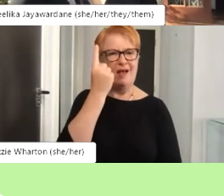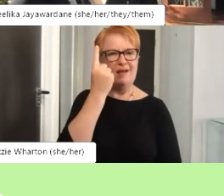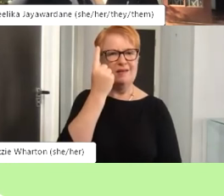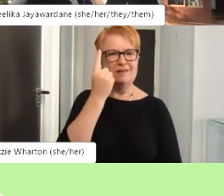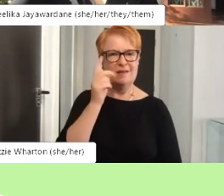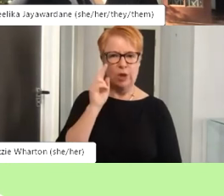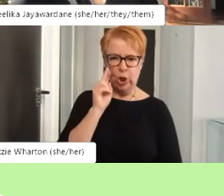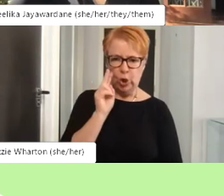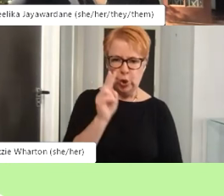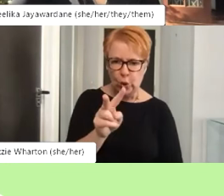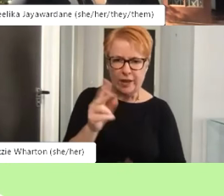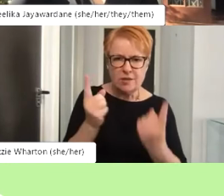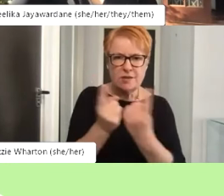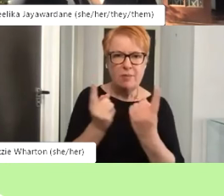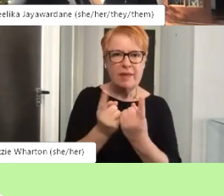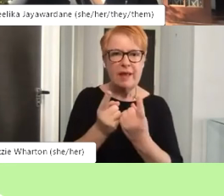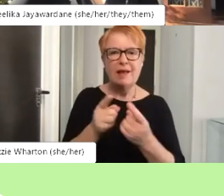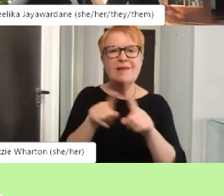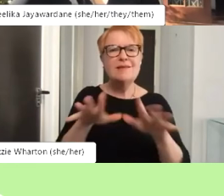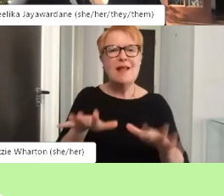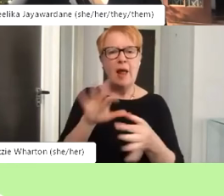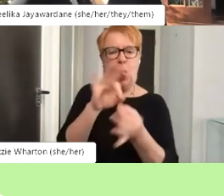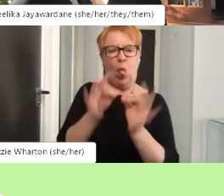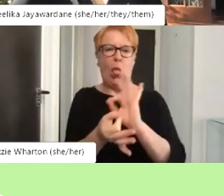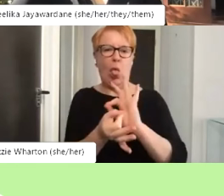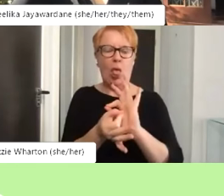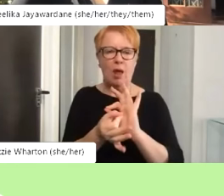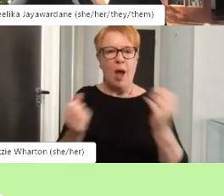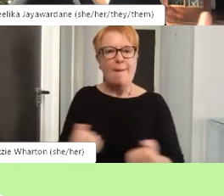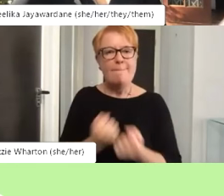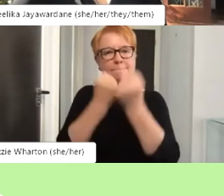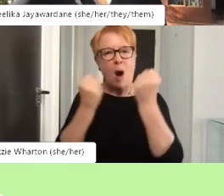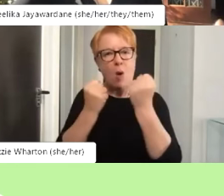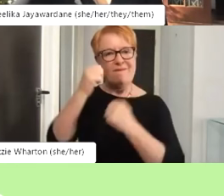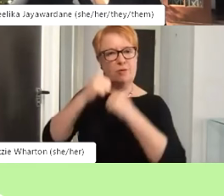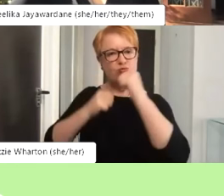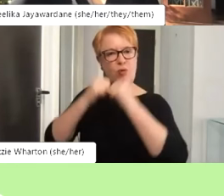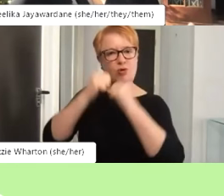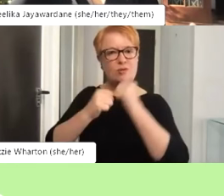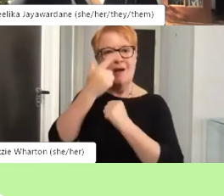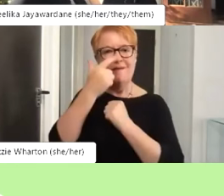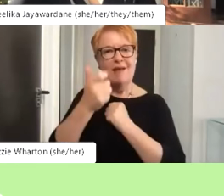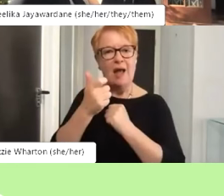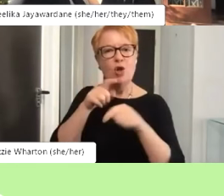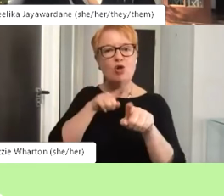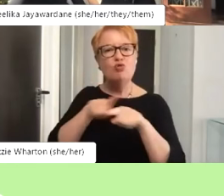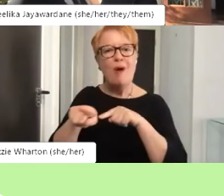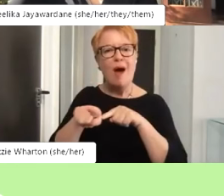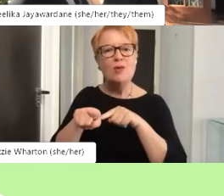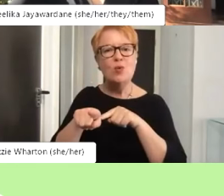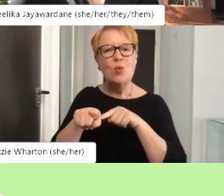sleight of hand, that powerful structures use to draw attention away from less palatable things.